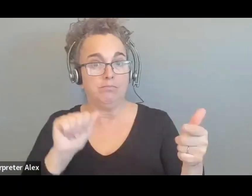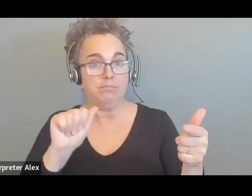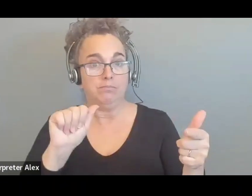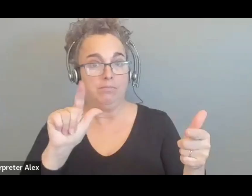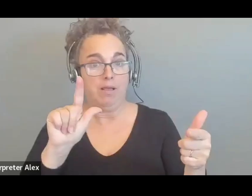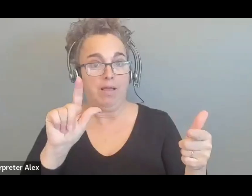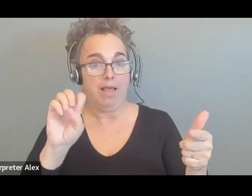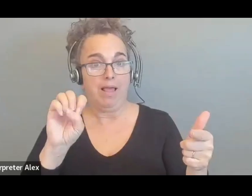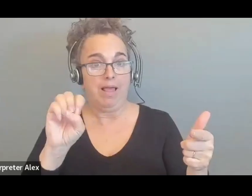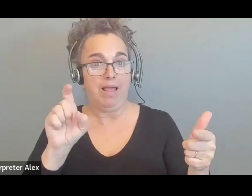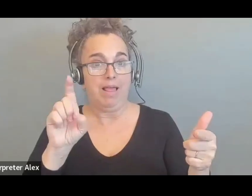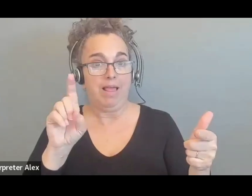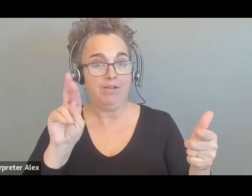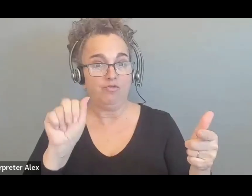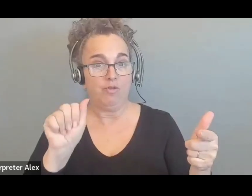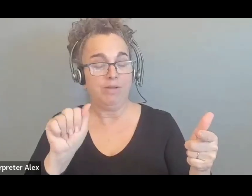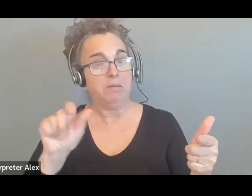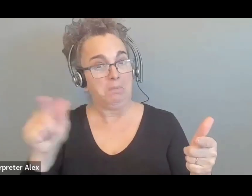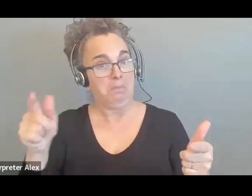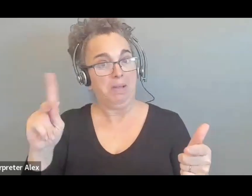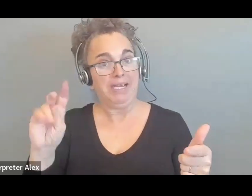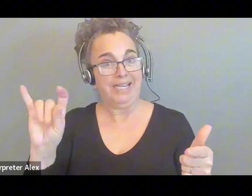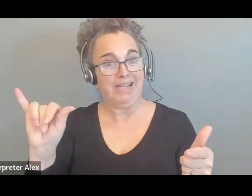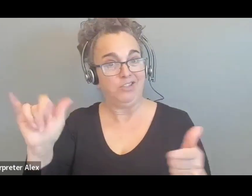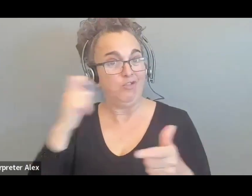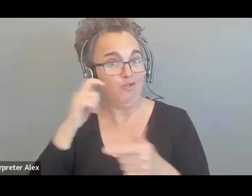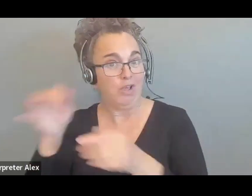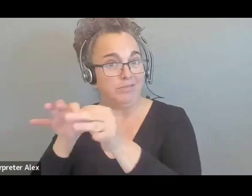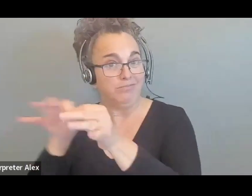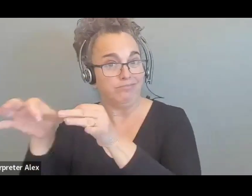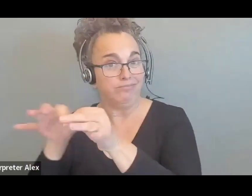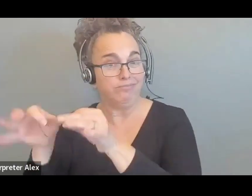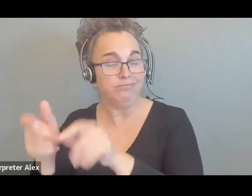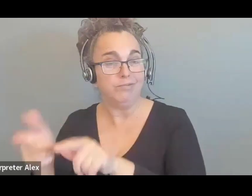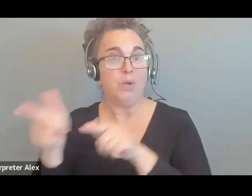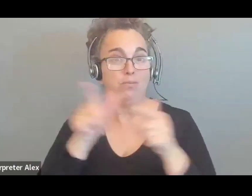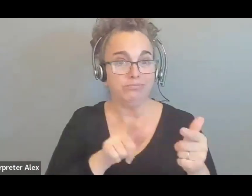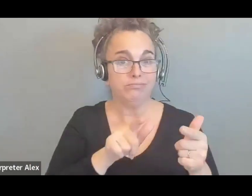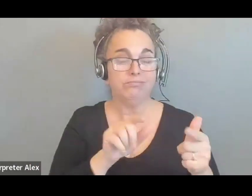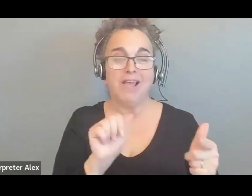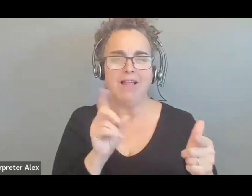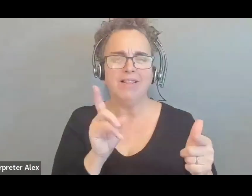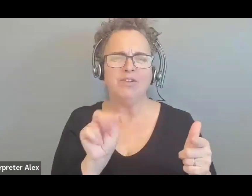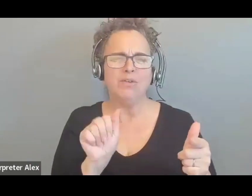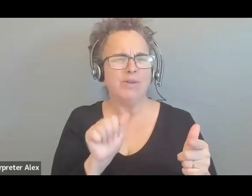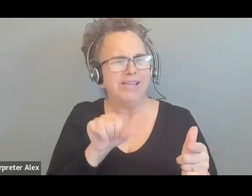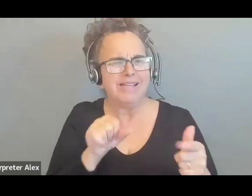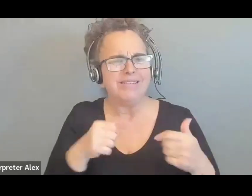Kelsey just described, you know, the opportunities are there, it's exciting, but it seems like it's getting more